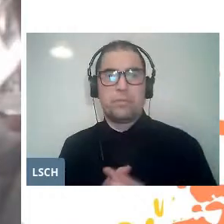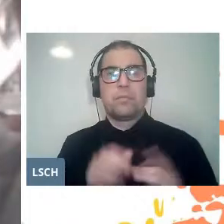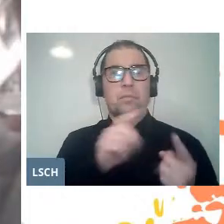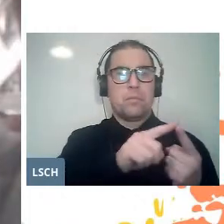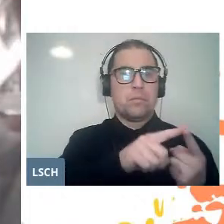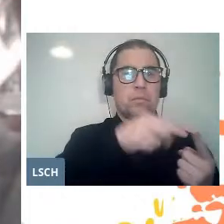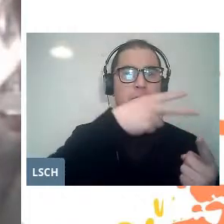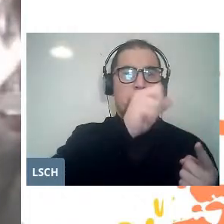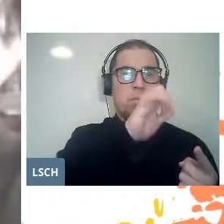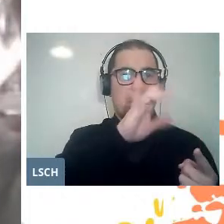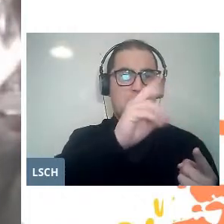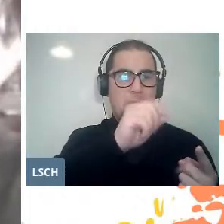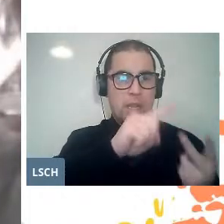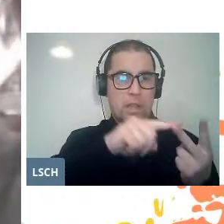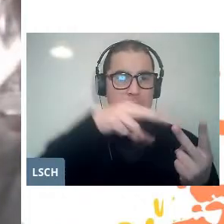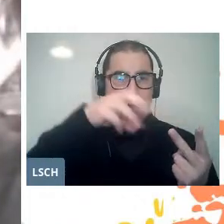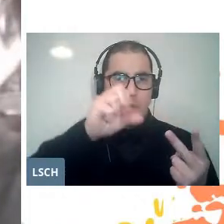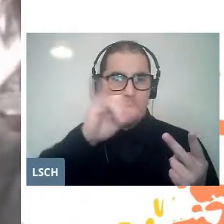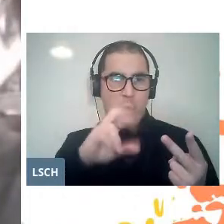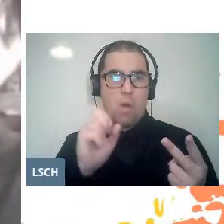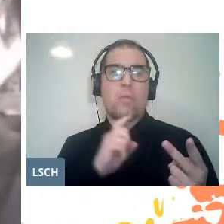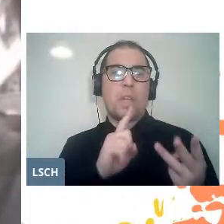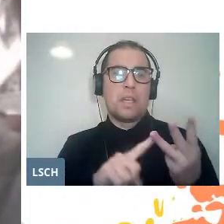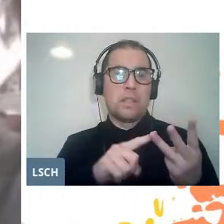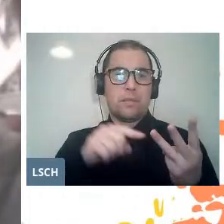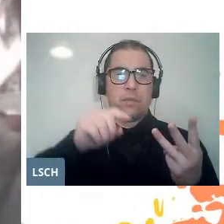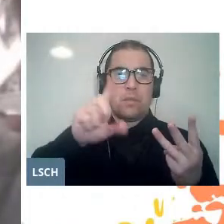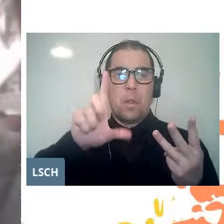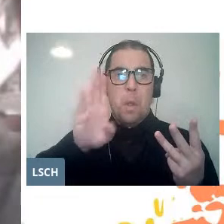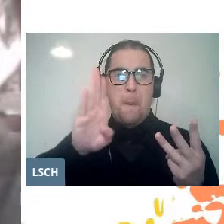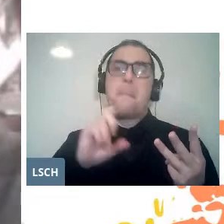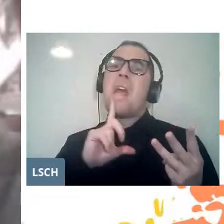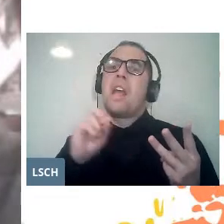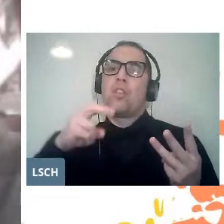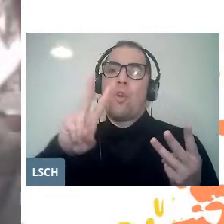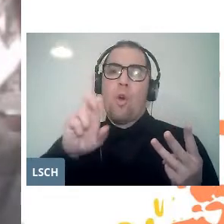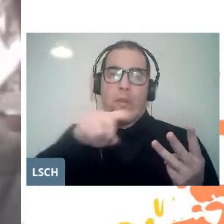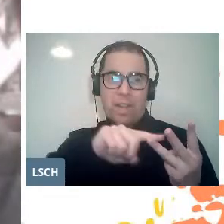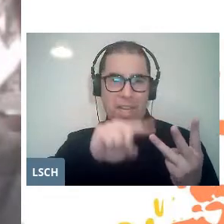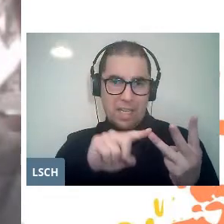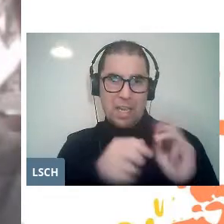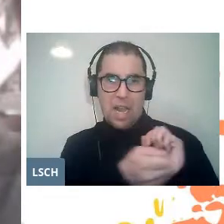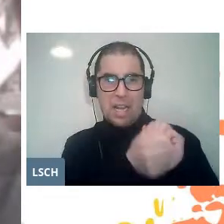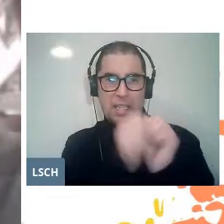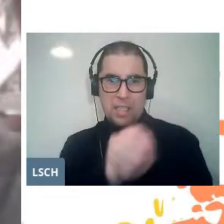Transitional composer who opens the doors to the freedom of romantic style.